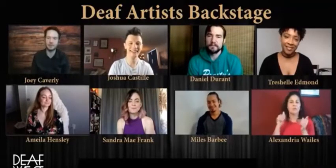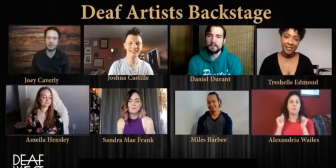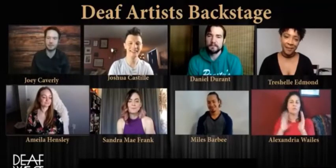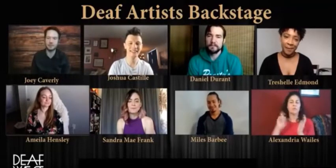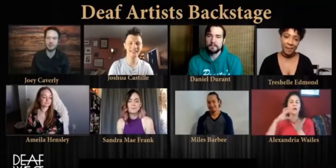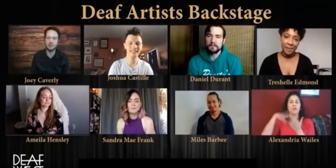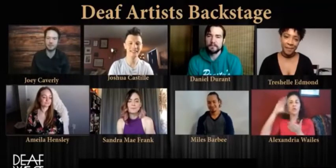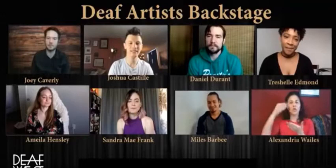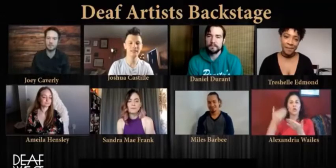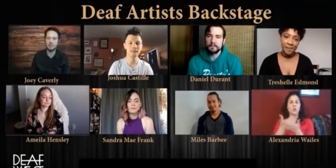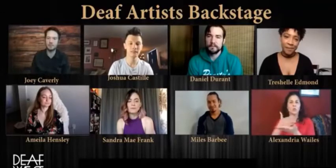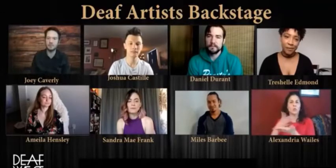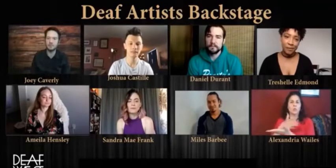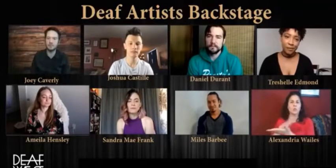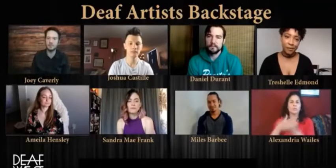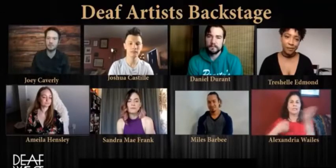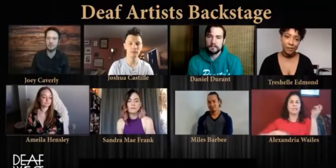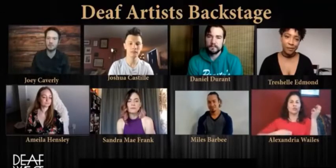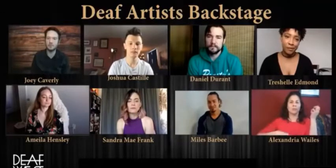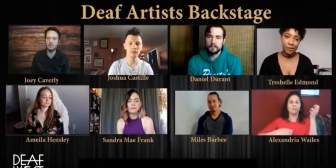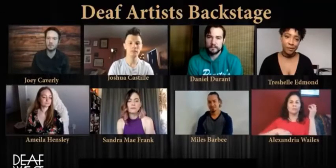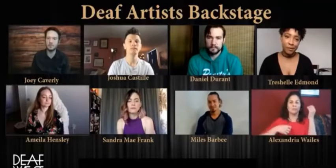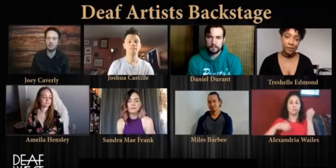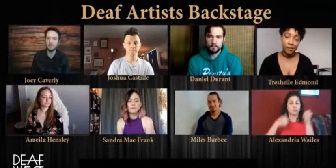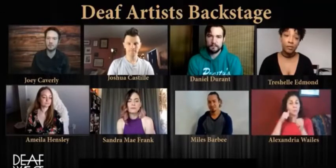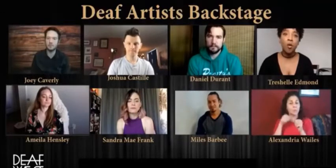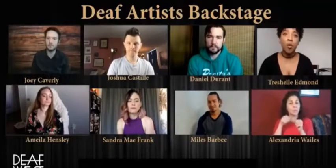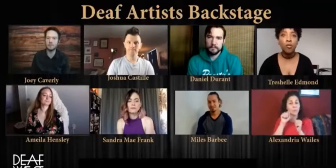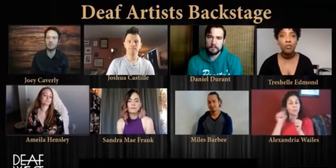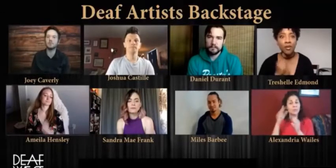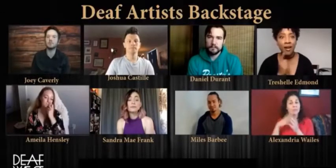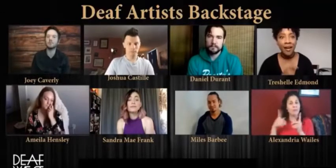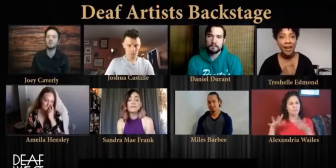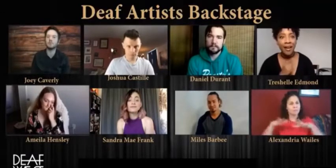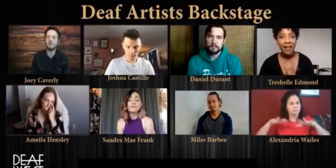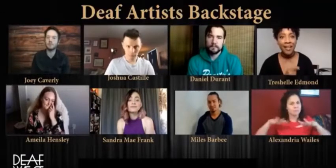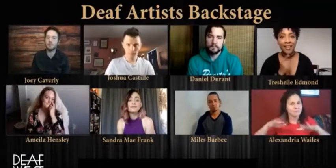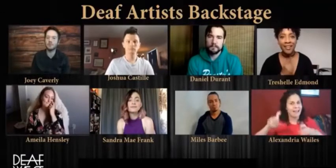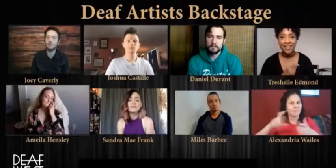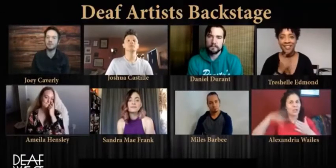We forget that some of our hearing counterparts were also using musical instruments.